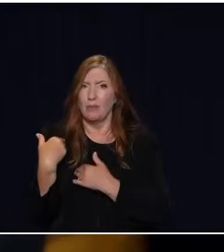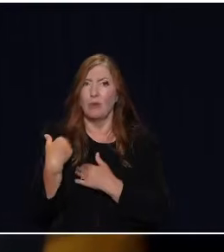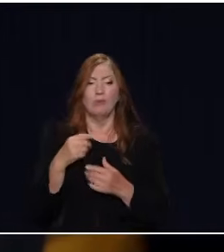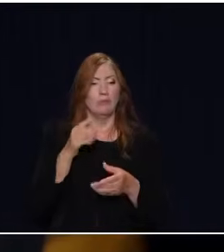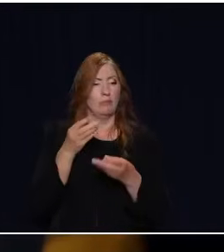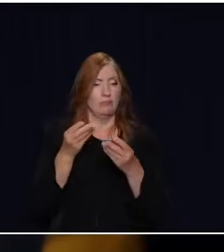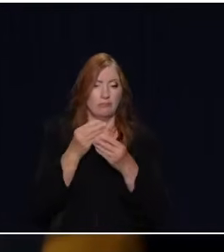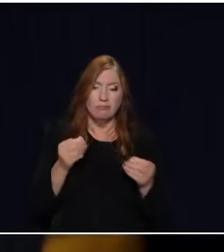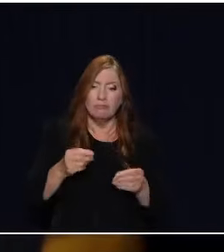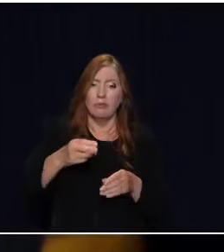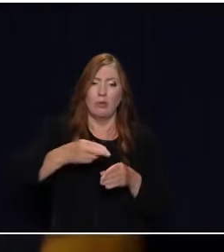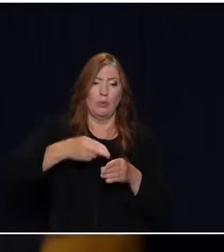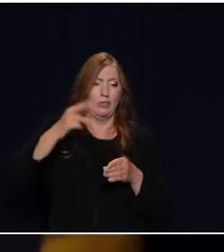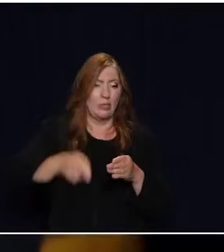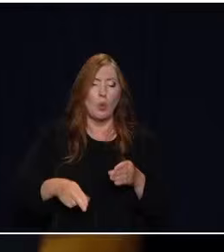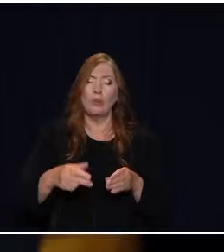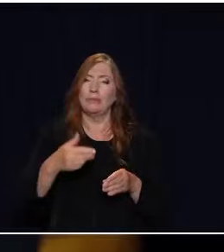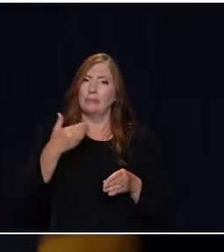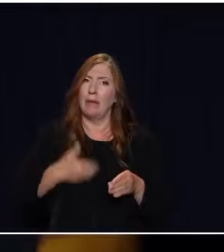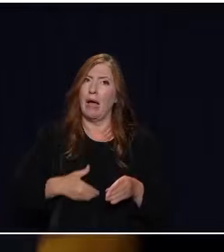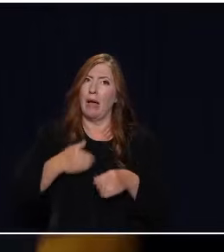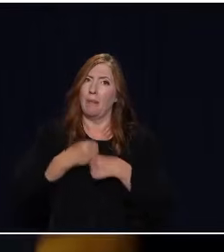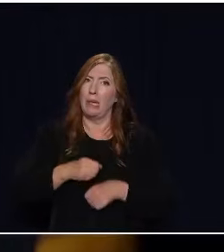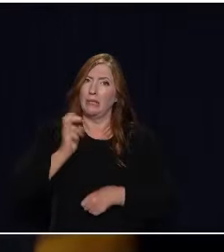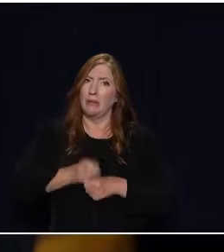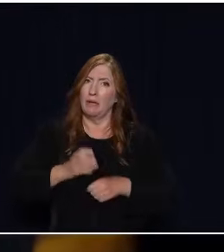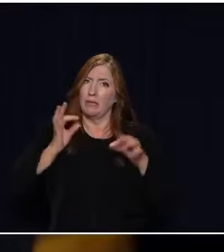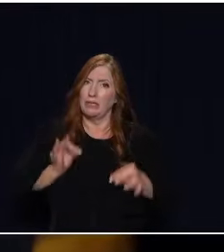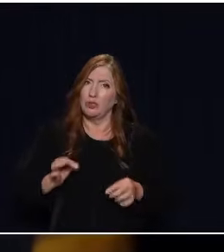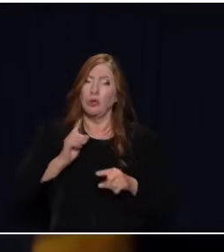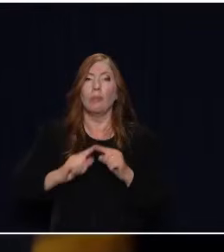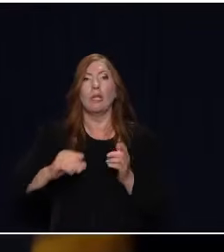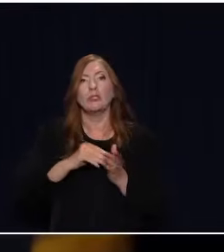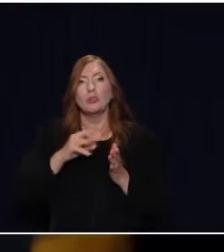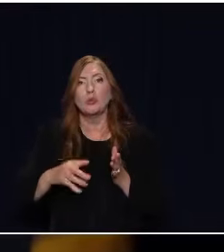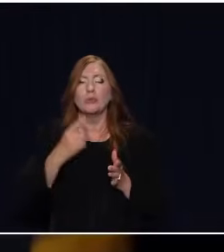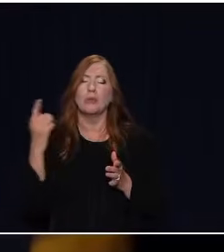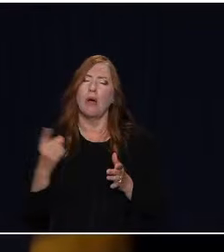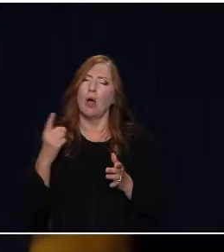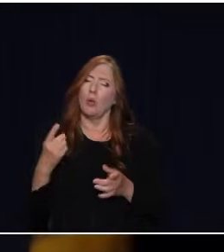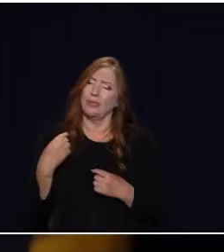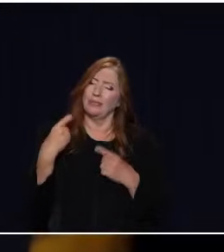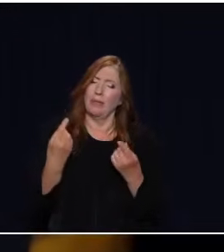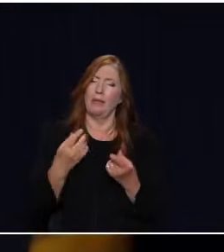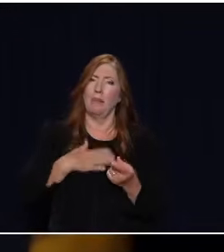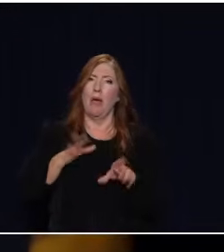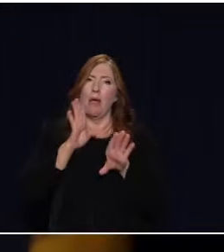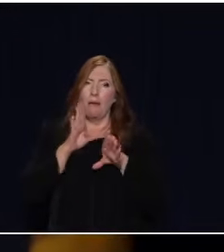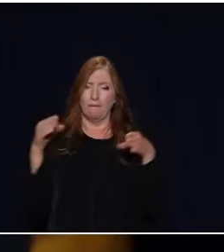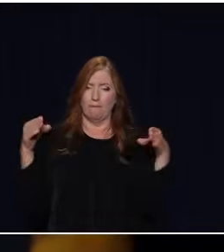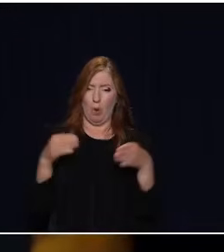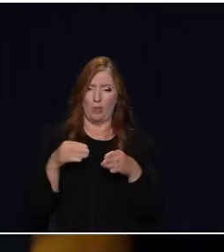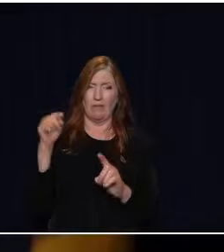FOR 35 YEARS I HAVE BEEN ACCOUNTABLE TO RESULTS.